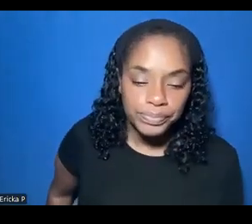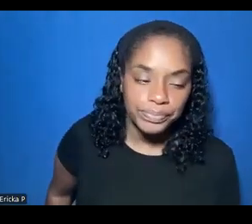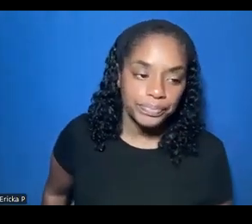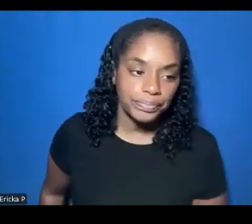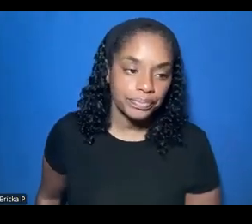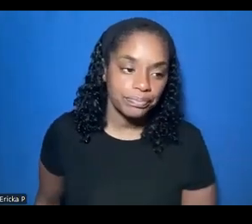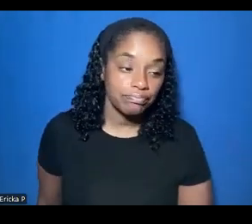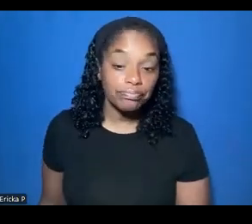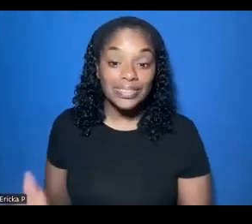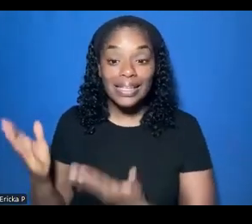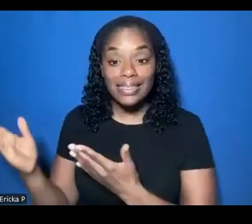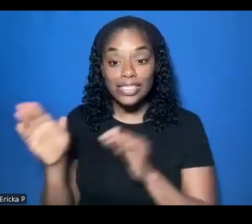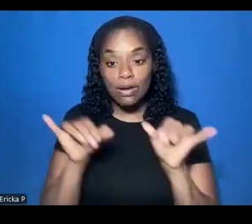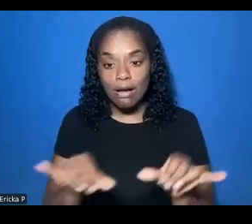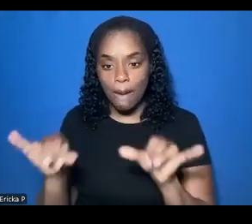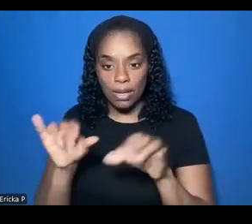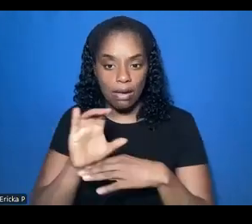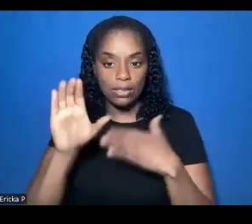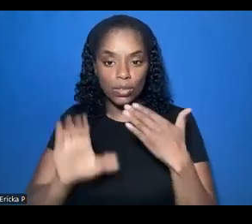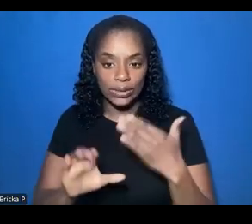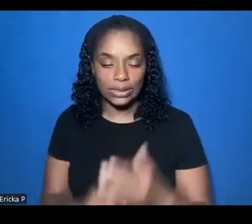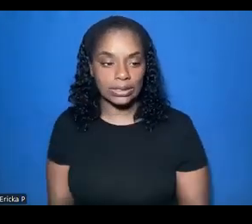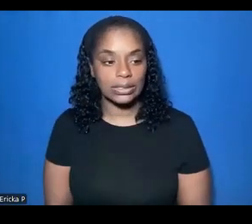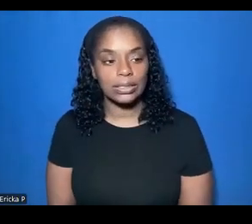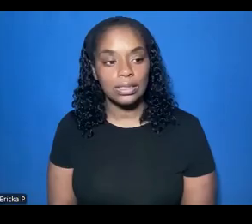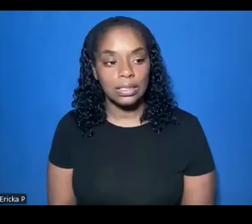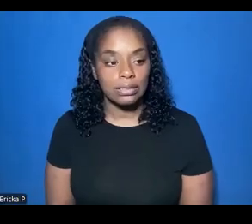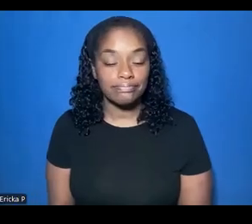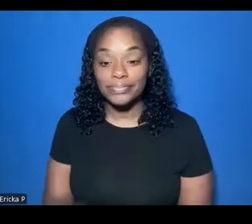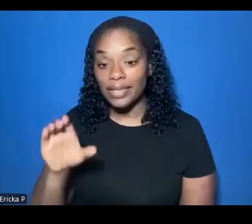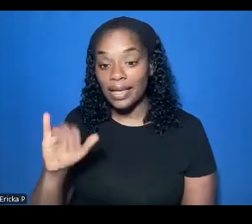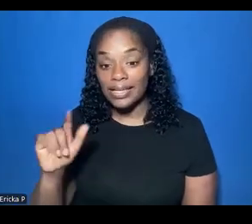And these are some of the common consequences citations write ups.